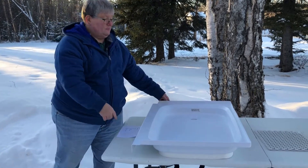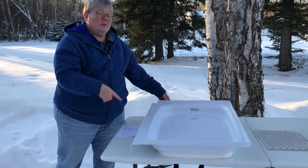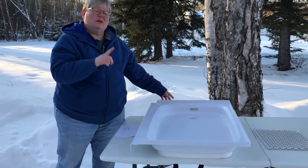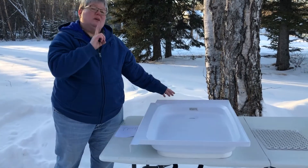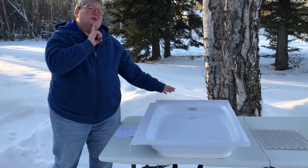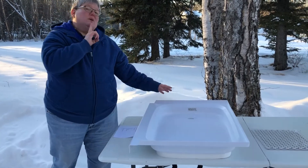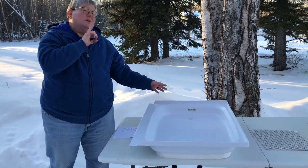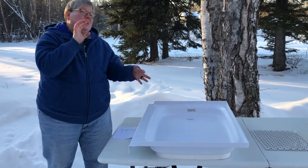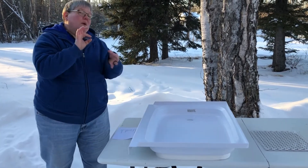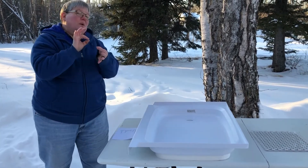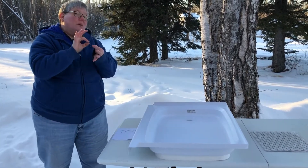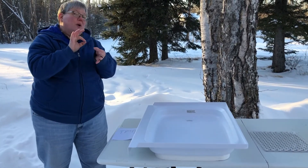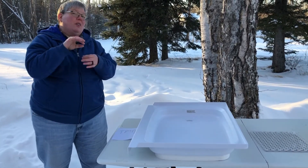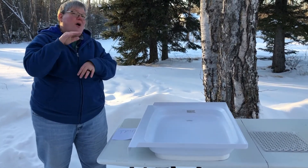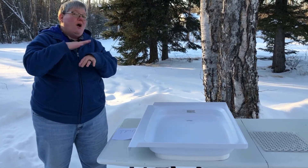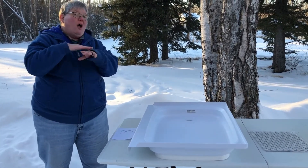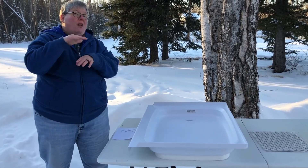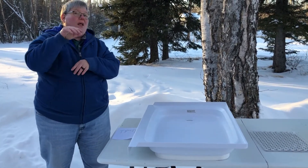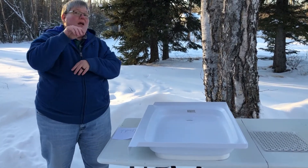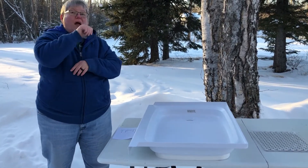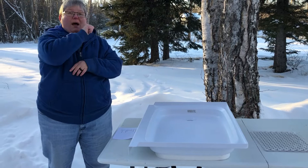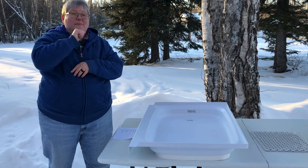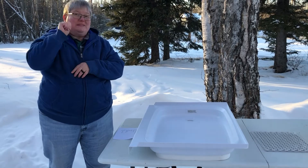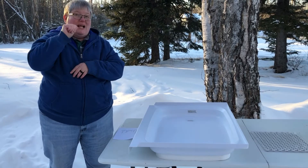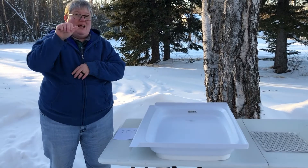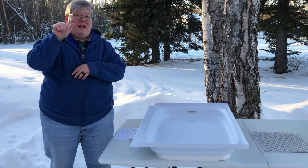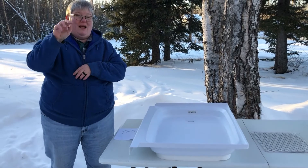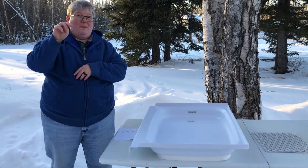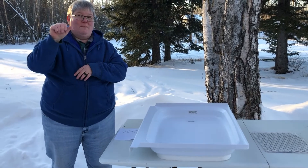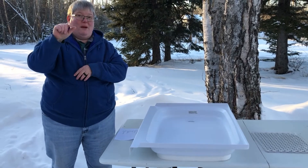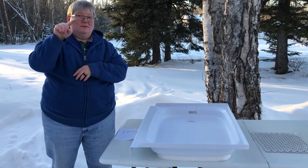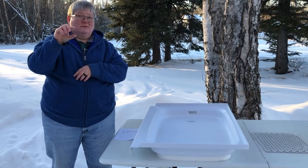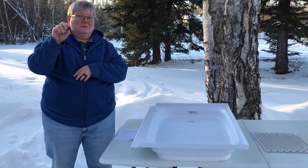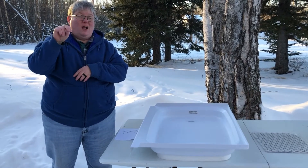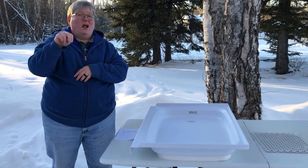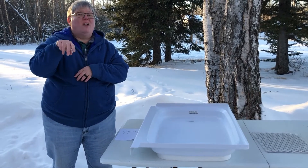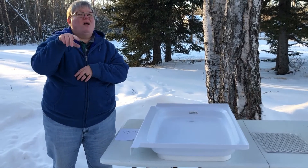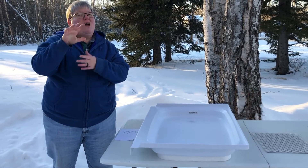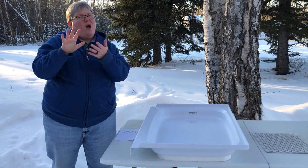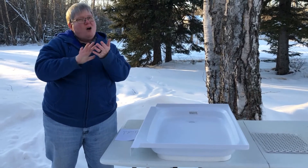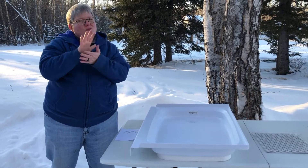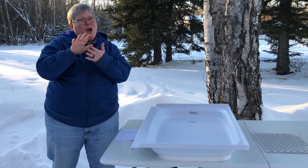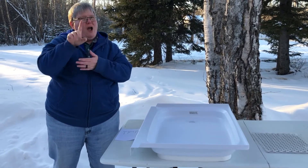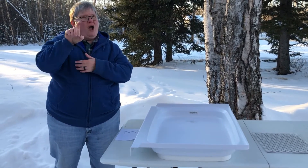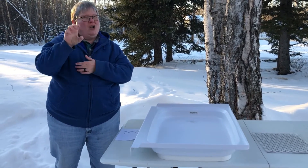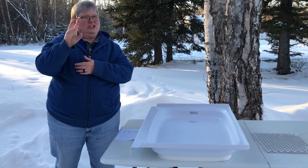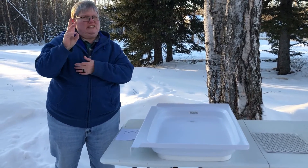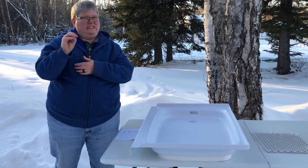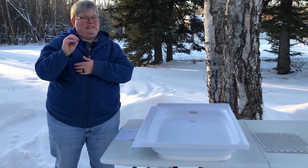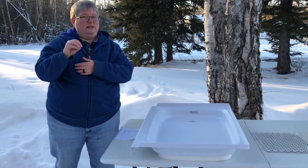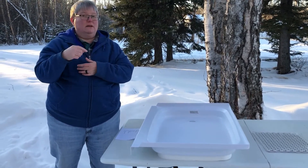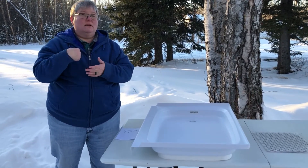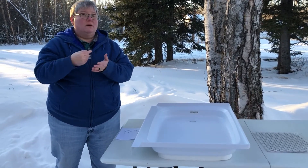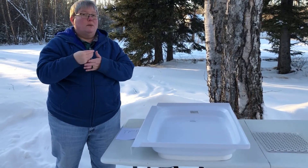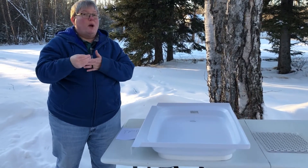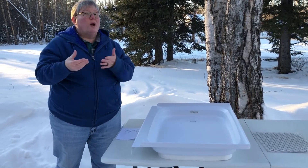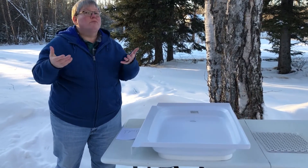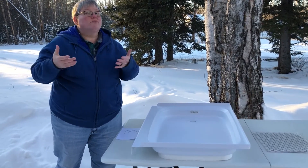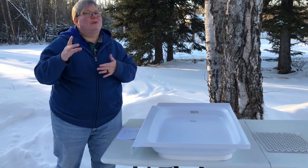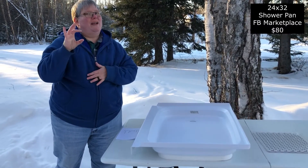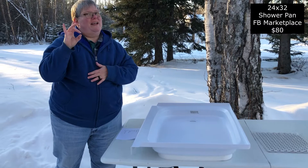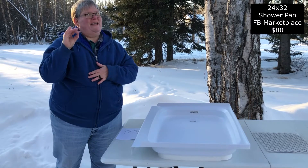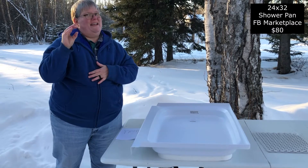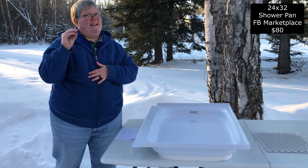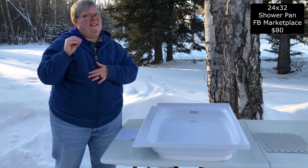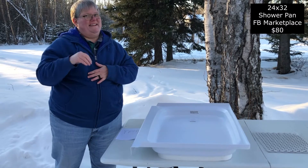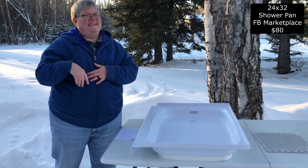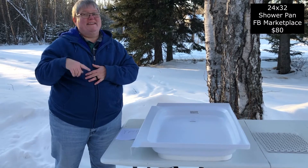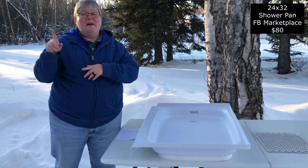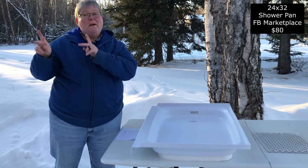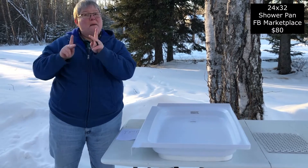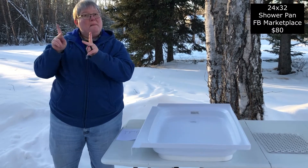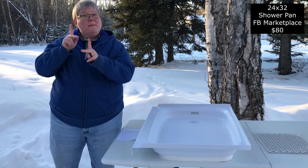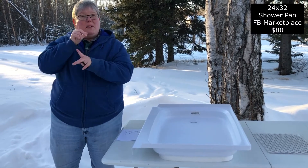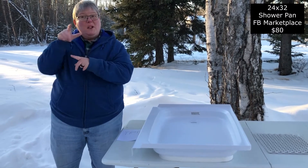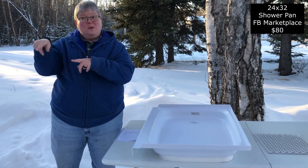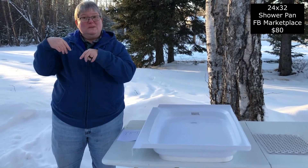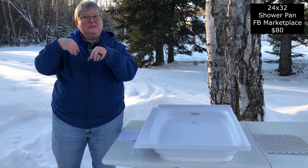The cost on Amazon was around $160, and we bought it for $80. The people who were selling it were